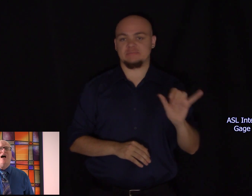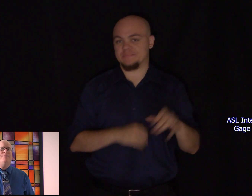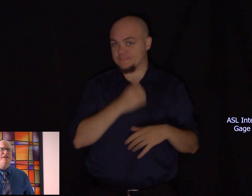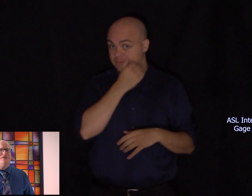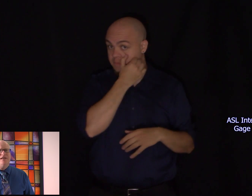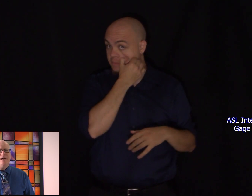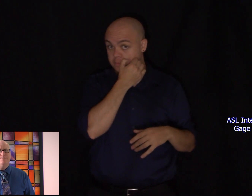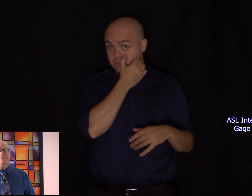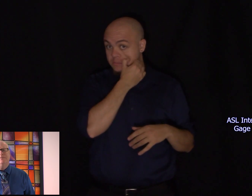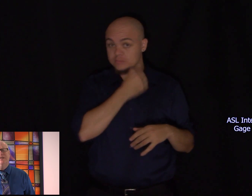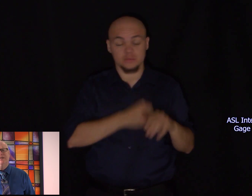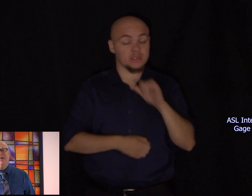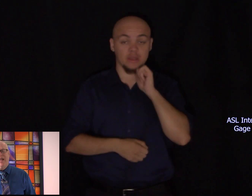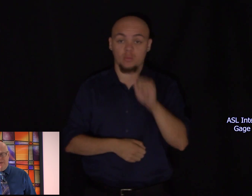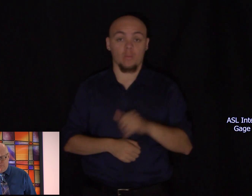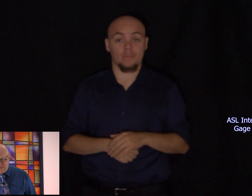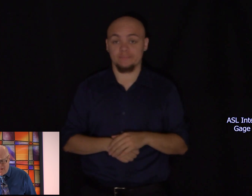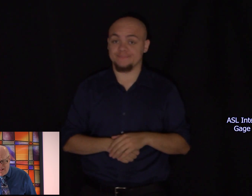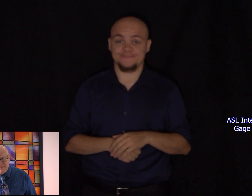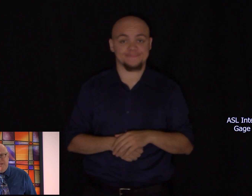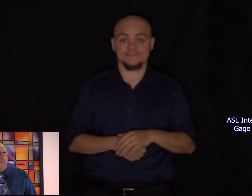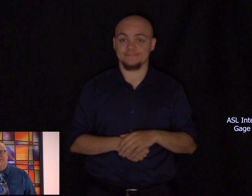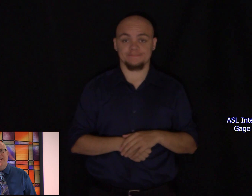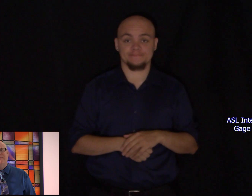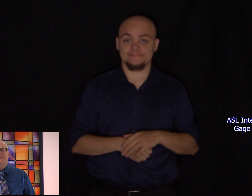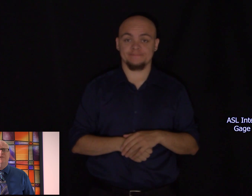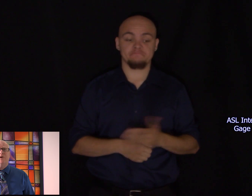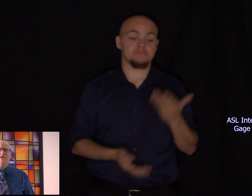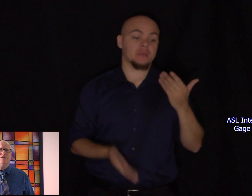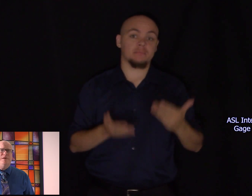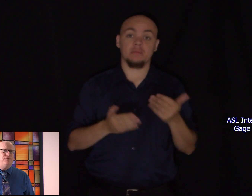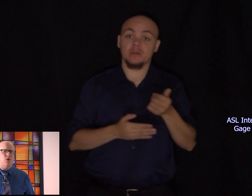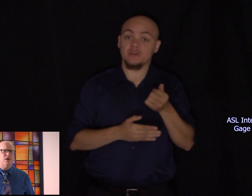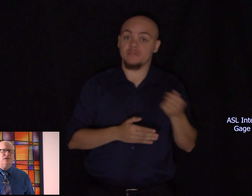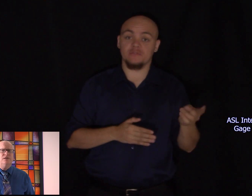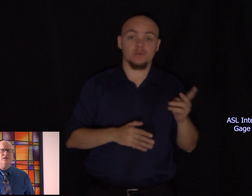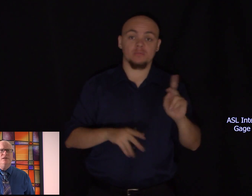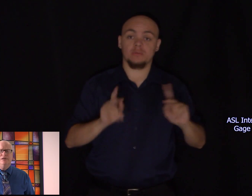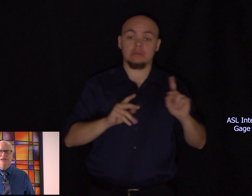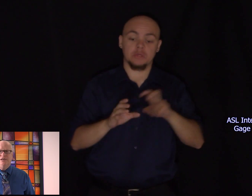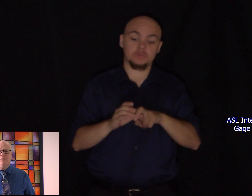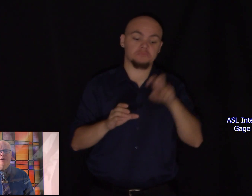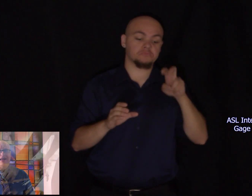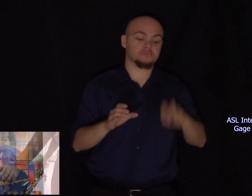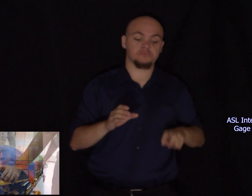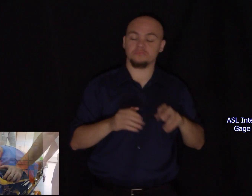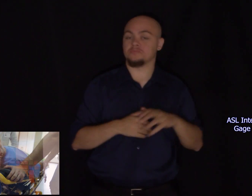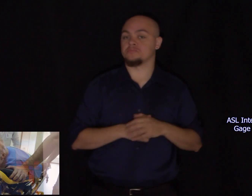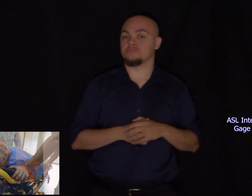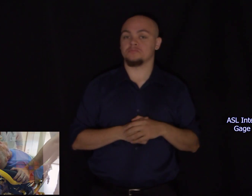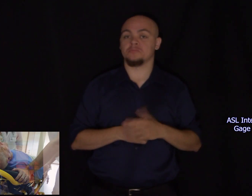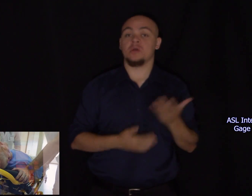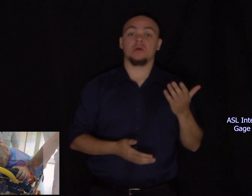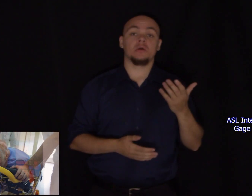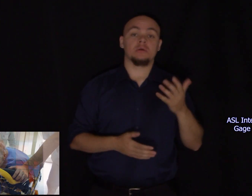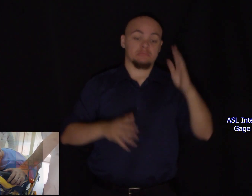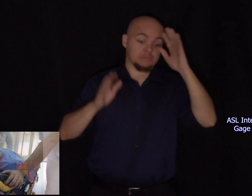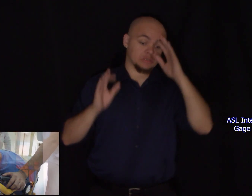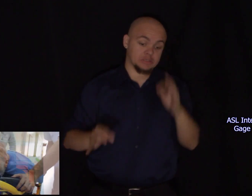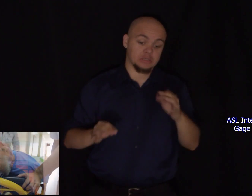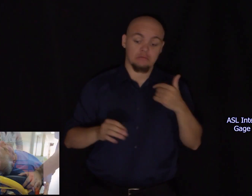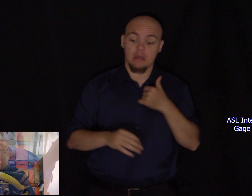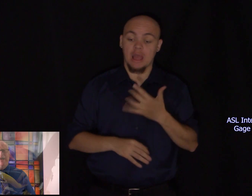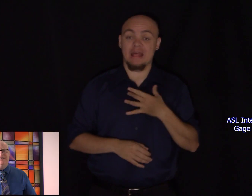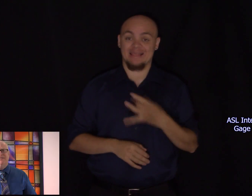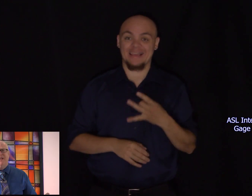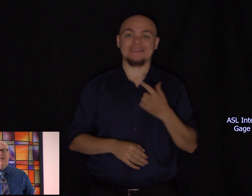not be the same it will not be the same as it was before we may have lost a few people we may decide